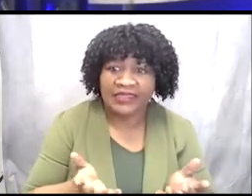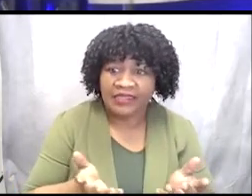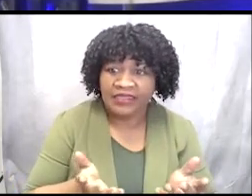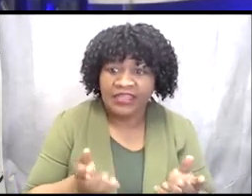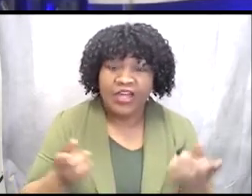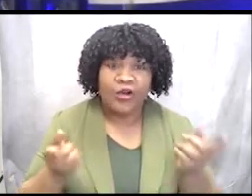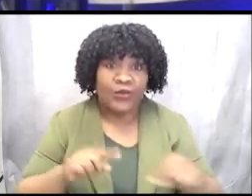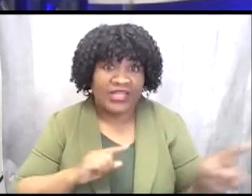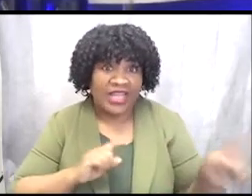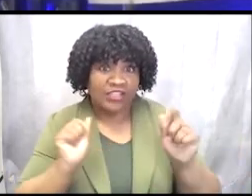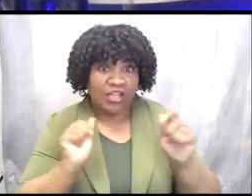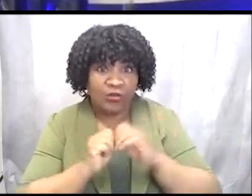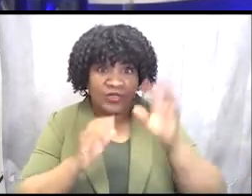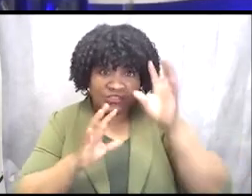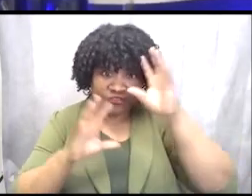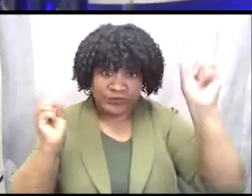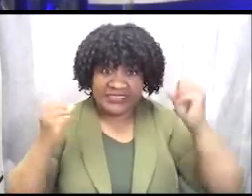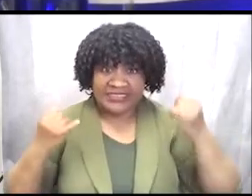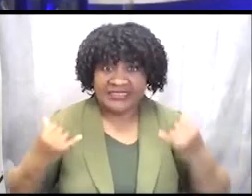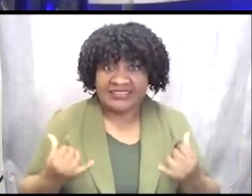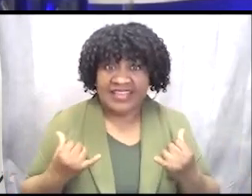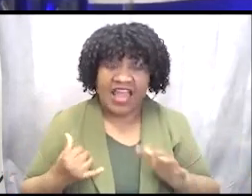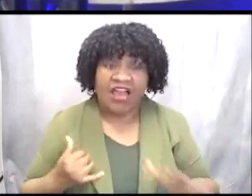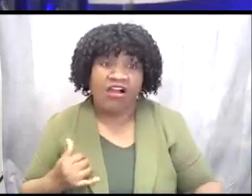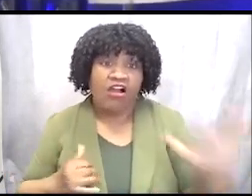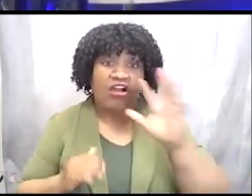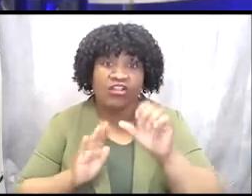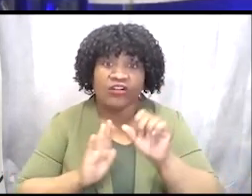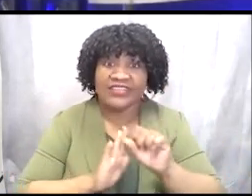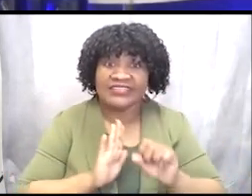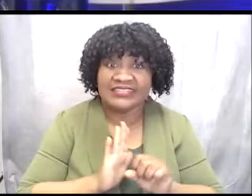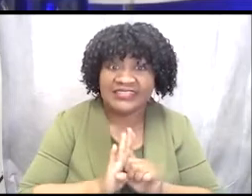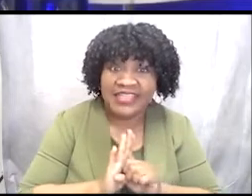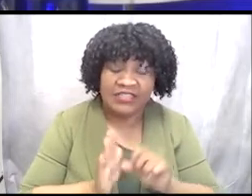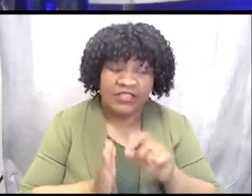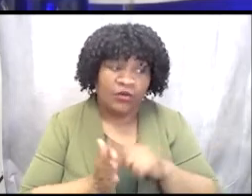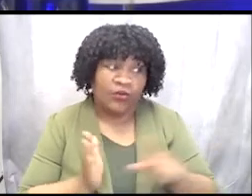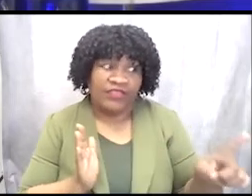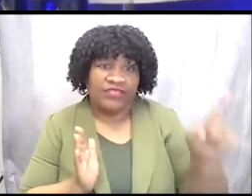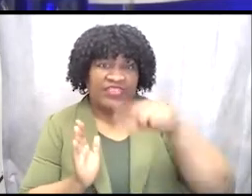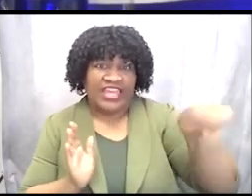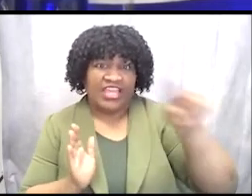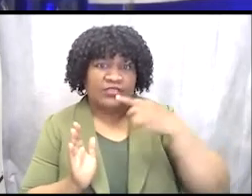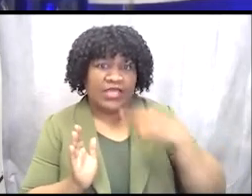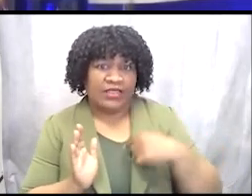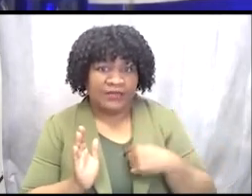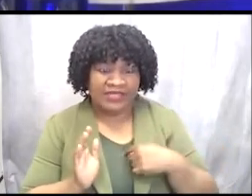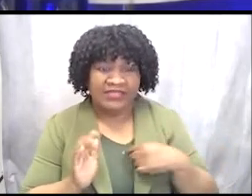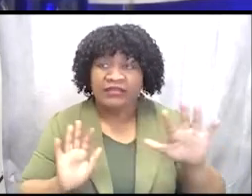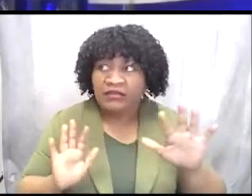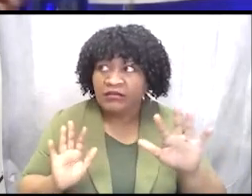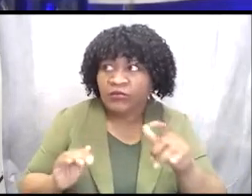When I talk to superintendents now around the state, what they're saying to me is that they were never prepared